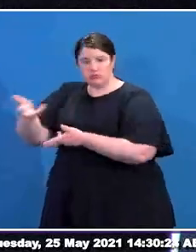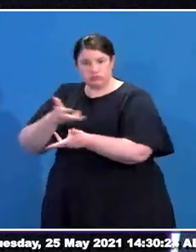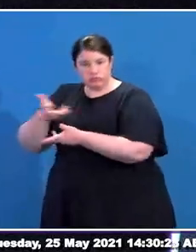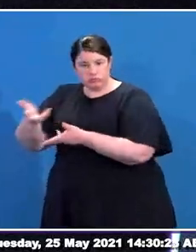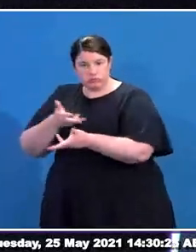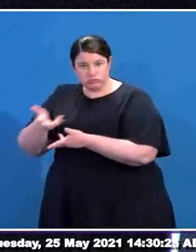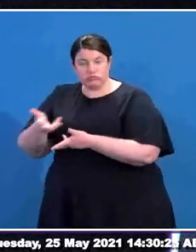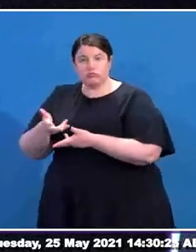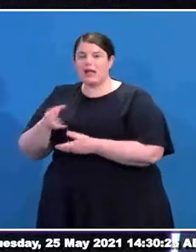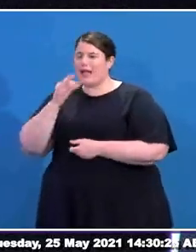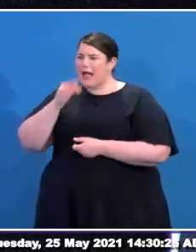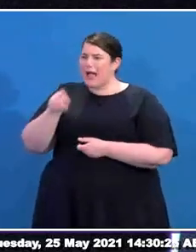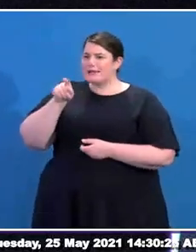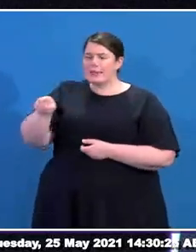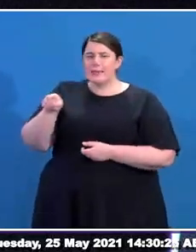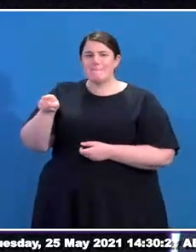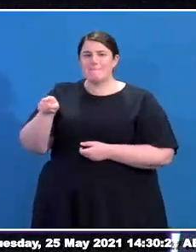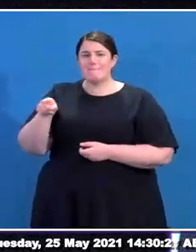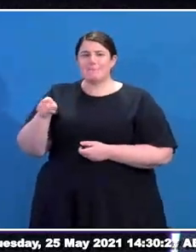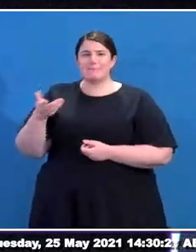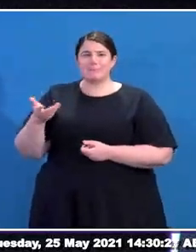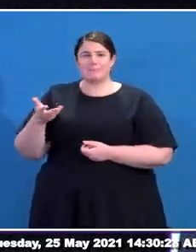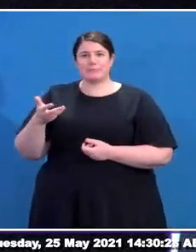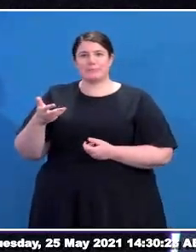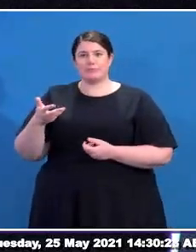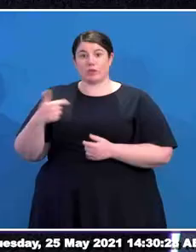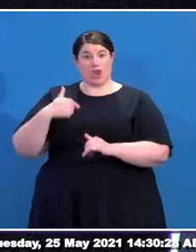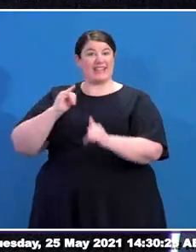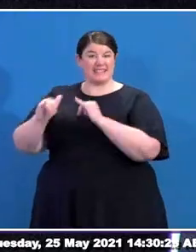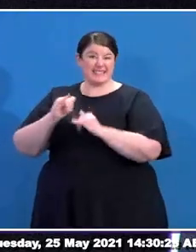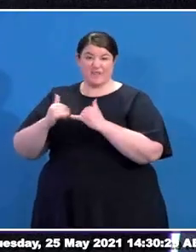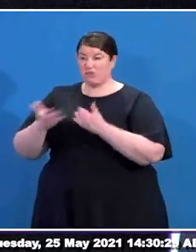them to really --- I interview them, and to get them to really explain